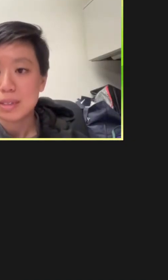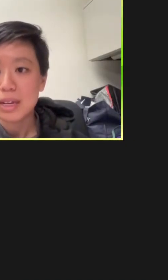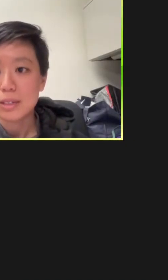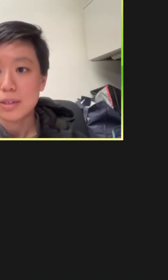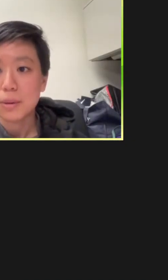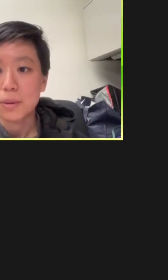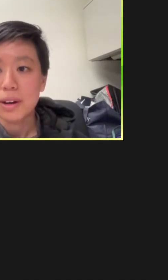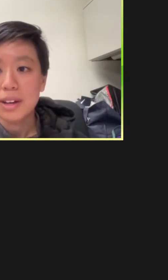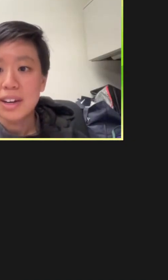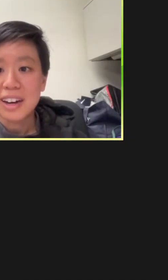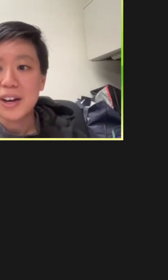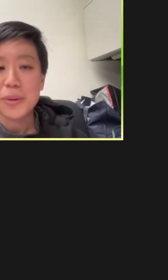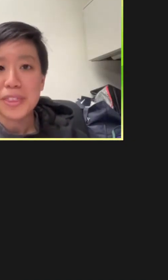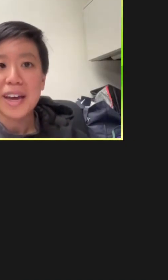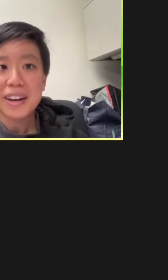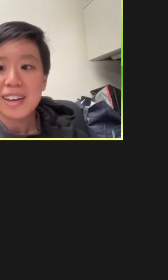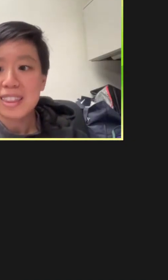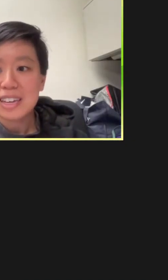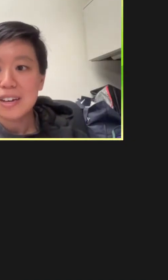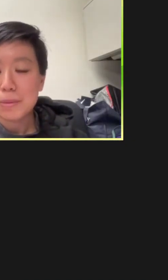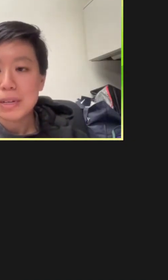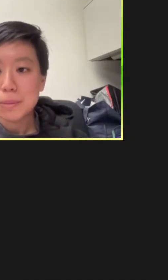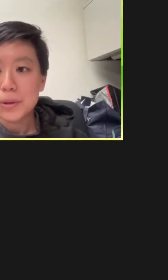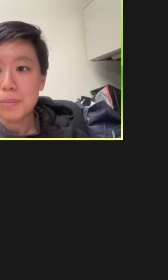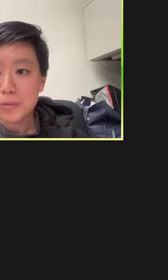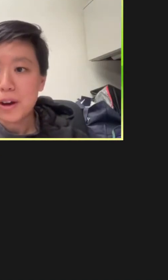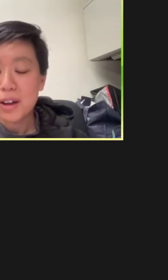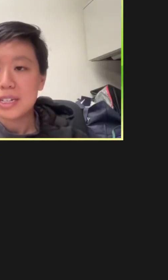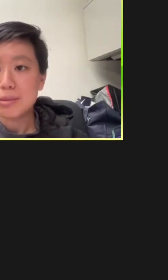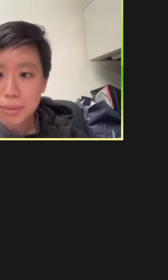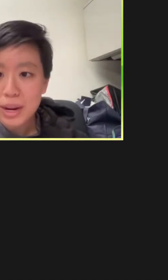And so with that, I think, we will move on into a break and